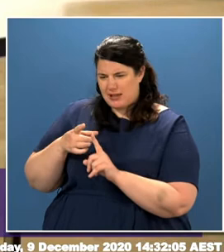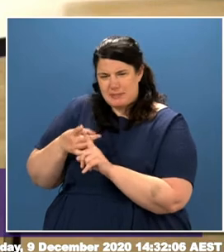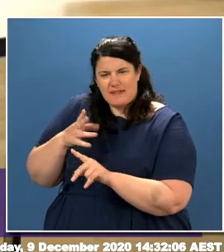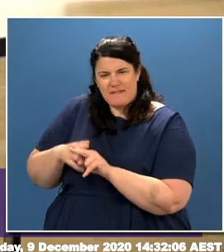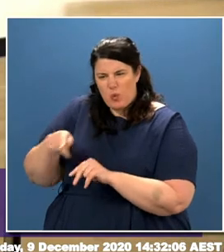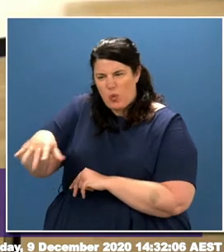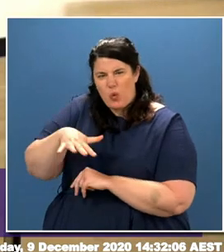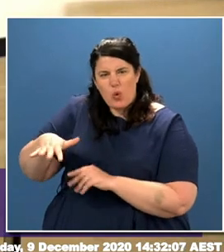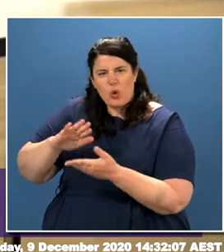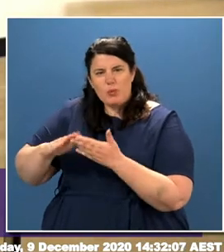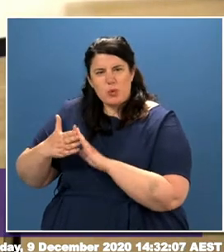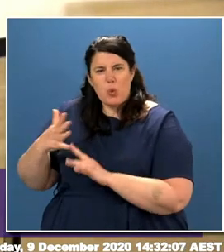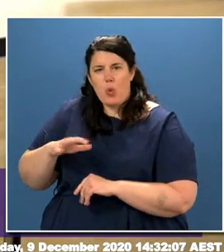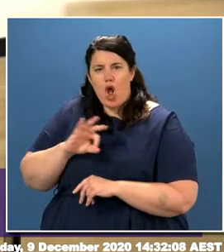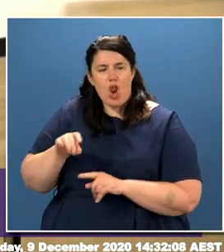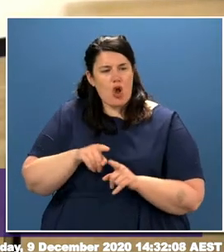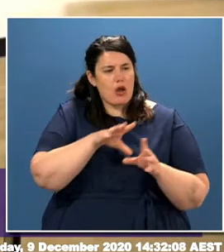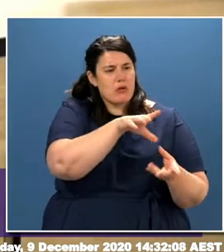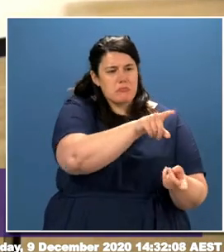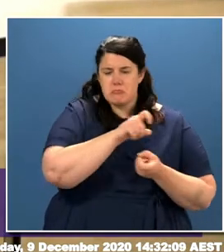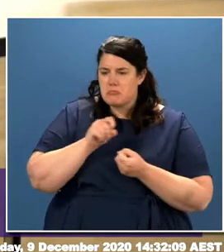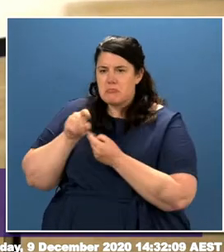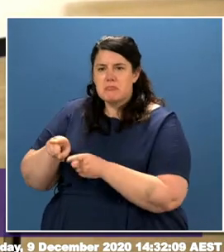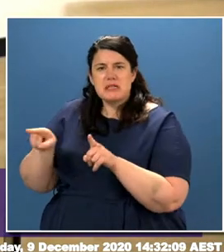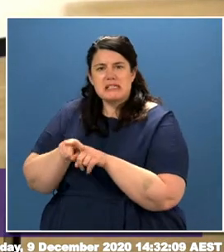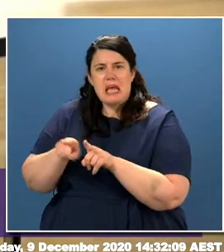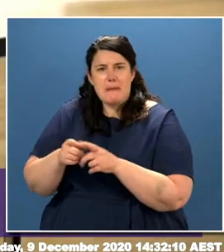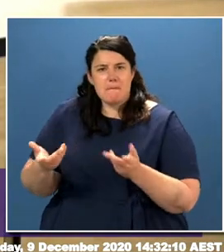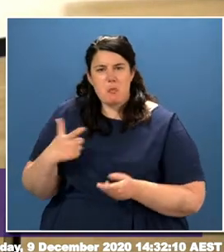So why couldn't you just adopt another tool that may be available?